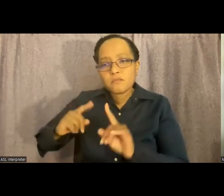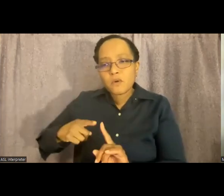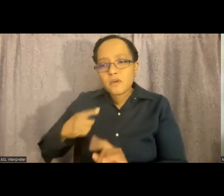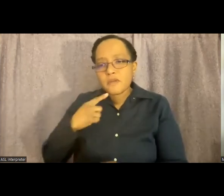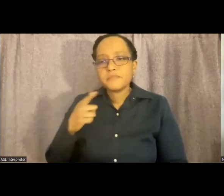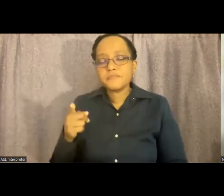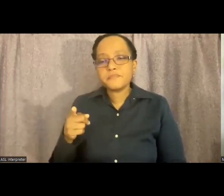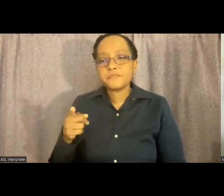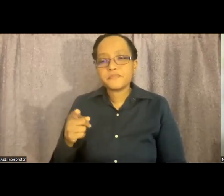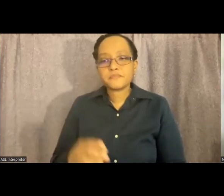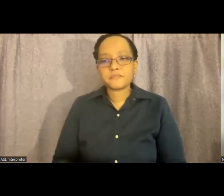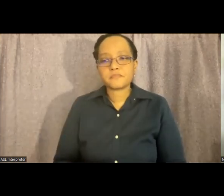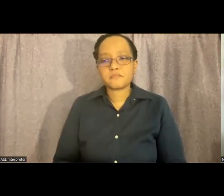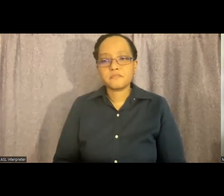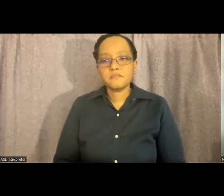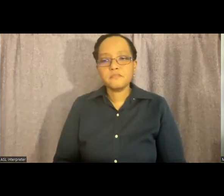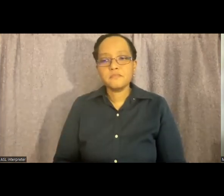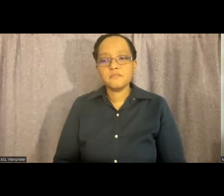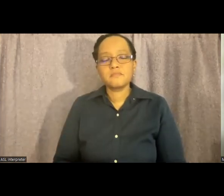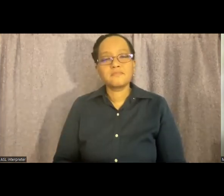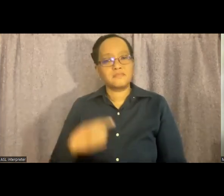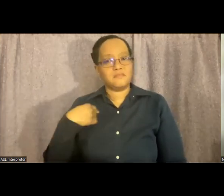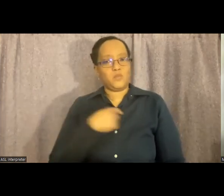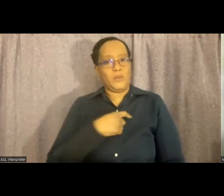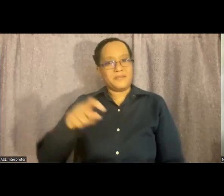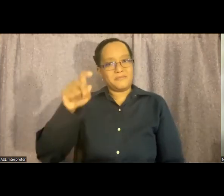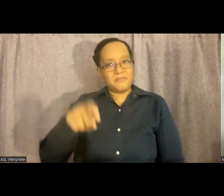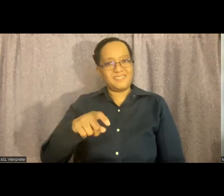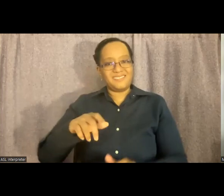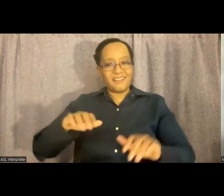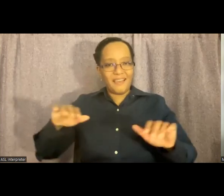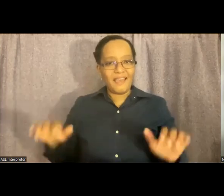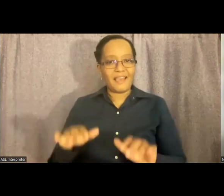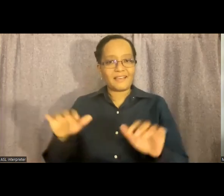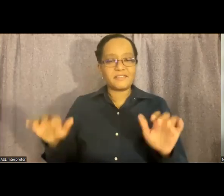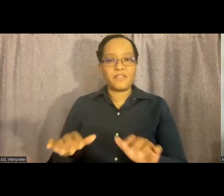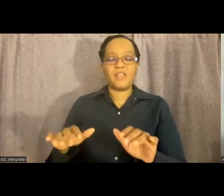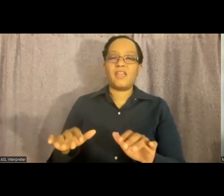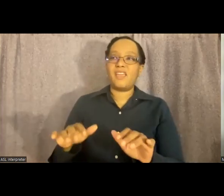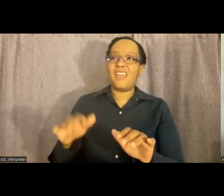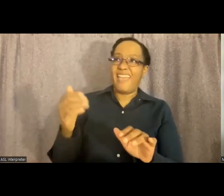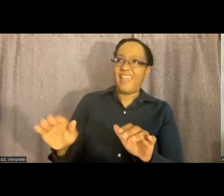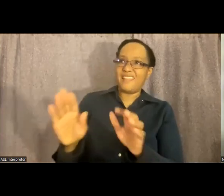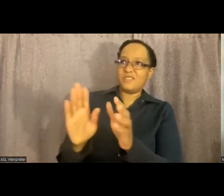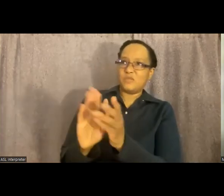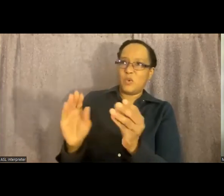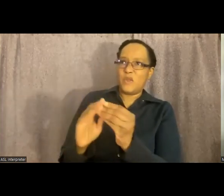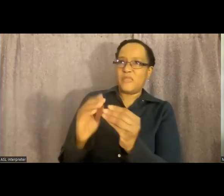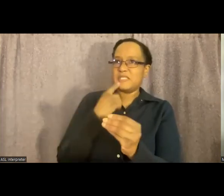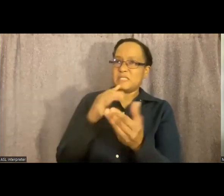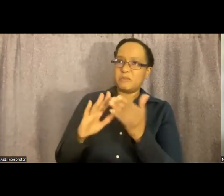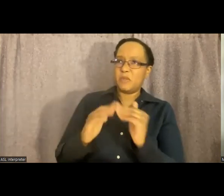make sure that we actively reject the narrative that community living is only possible for